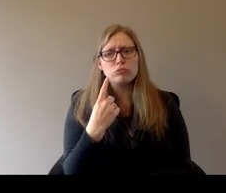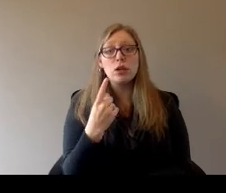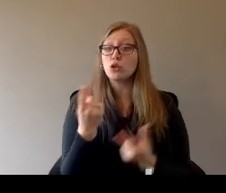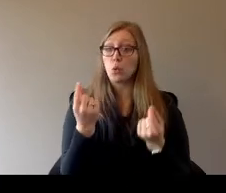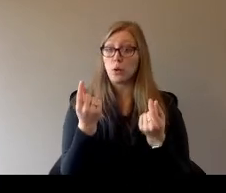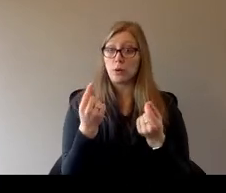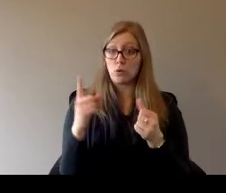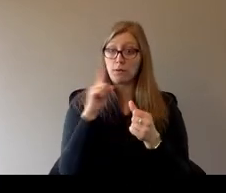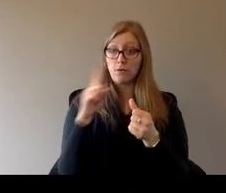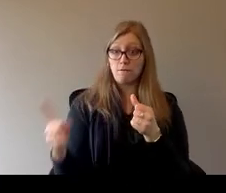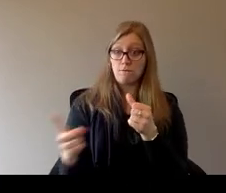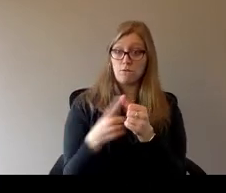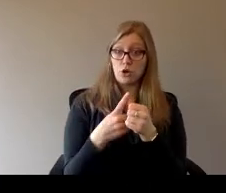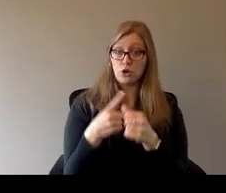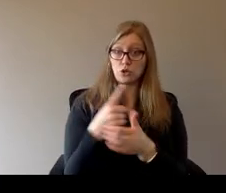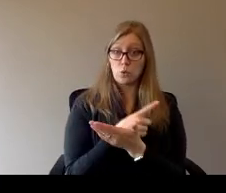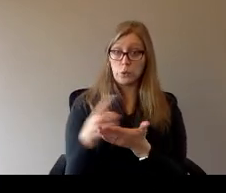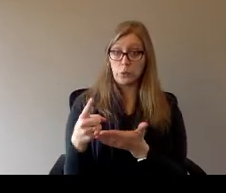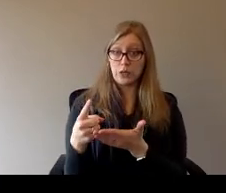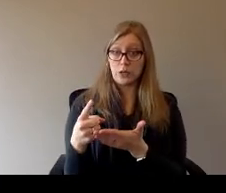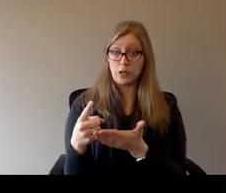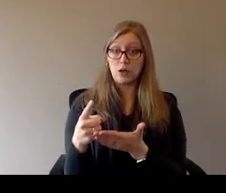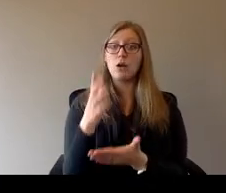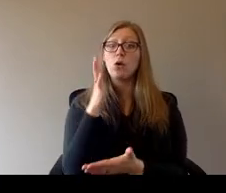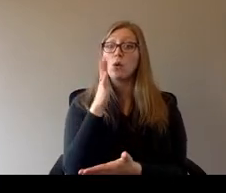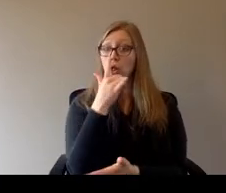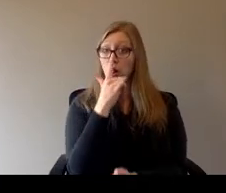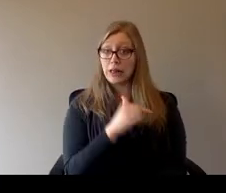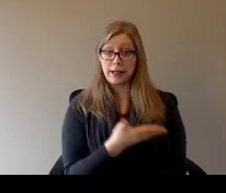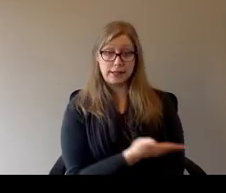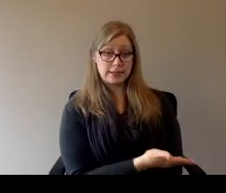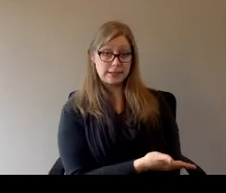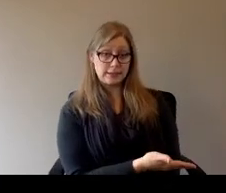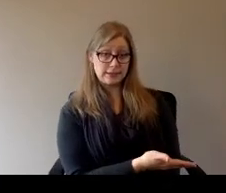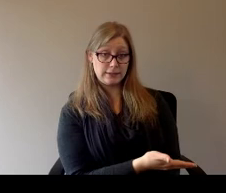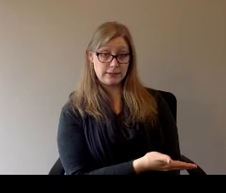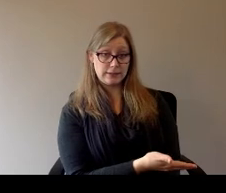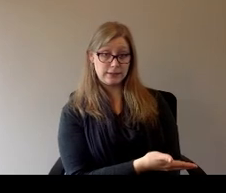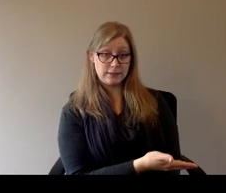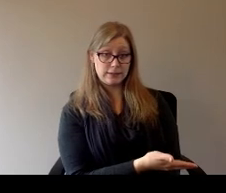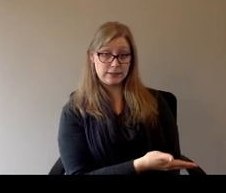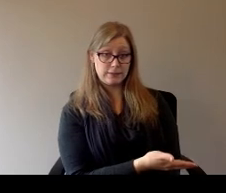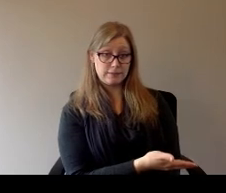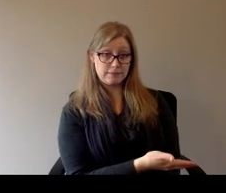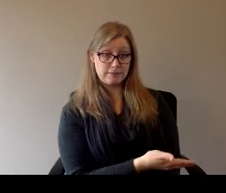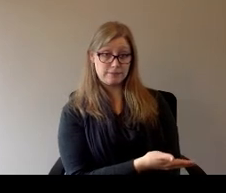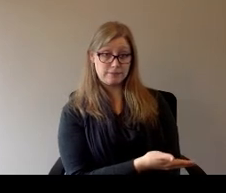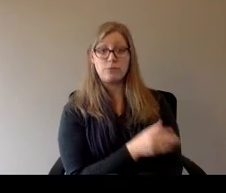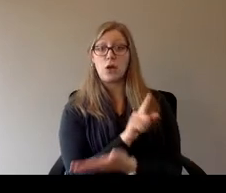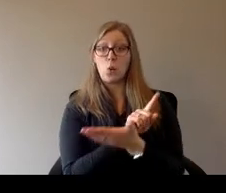Okay, so it will look something like this, where you will have the week folder, the weekly